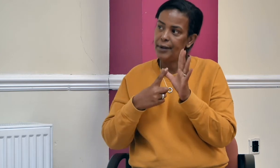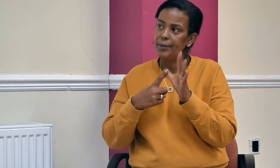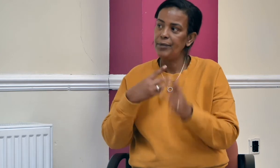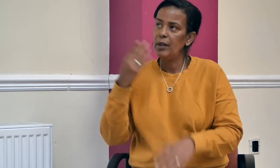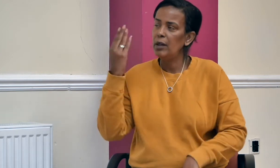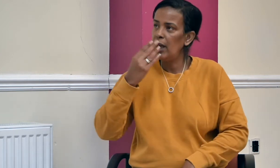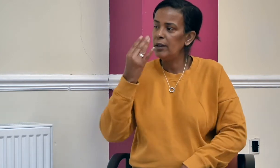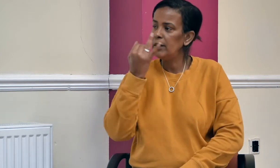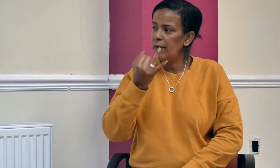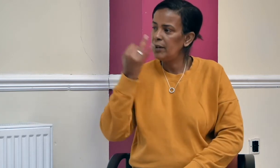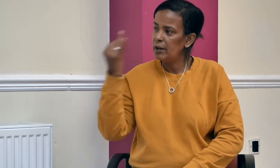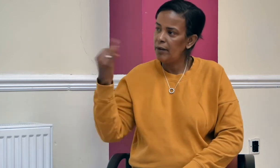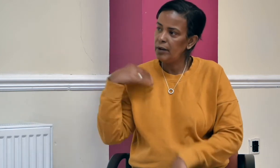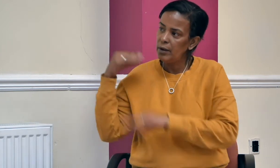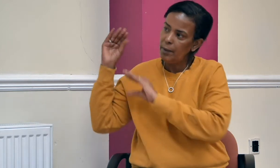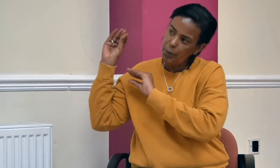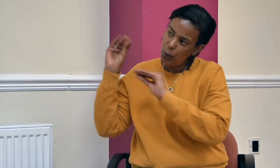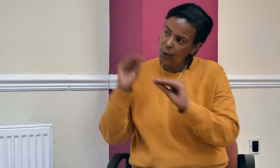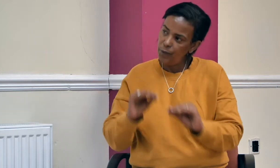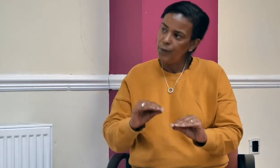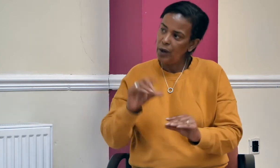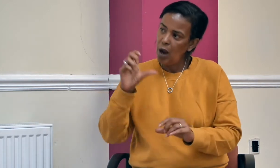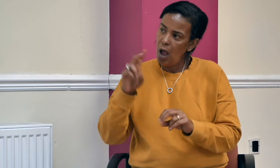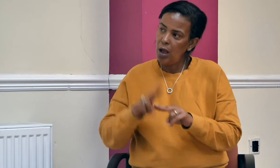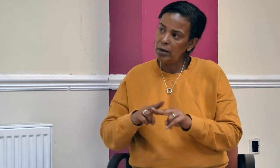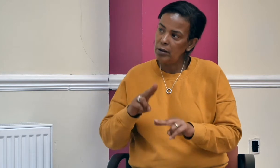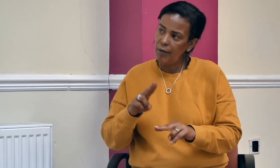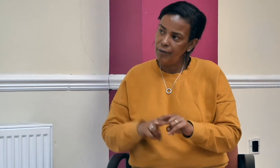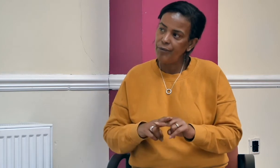We moved to Cardiff in 1977.